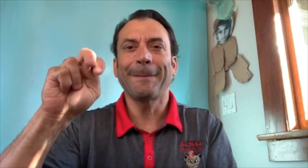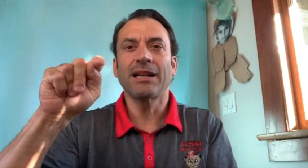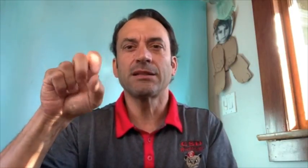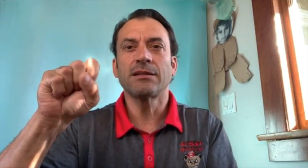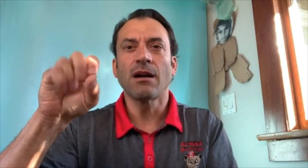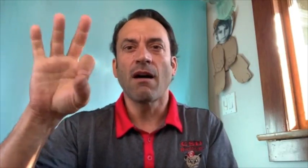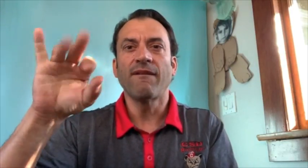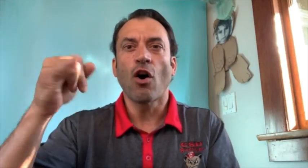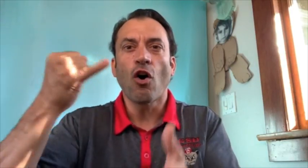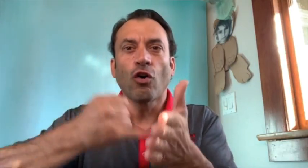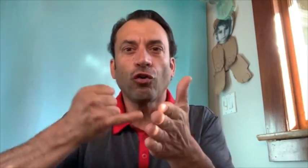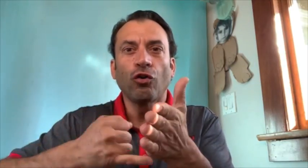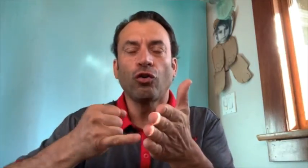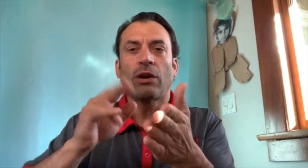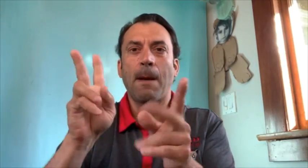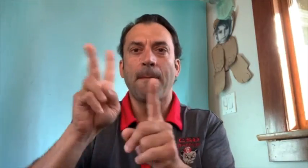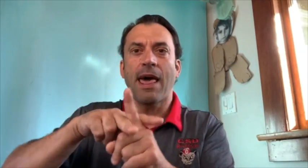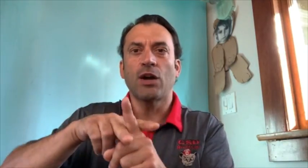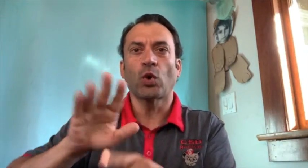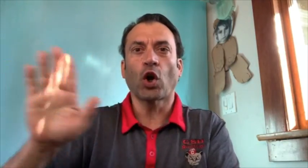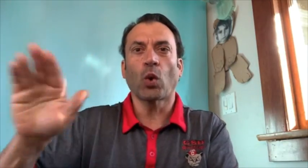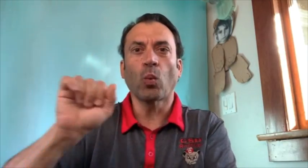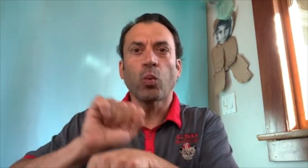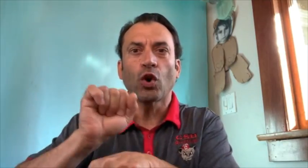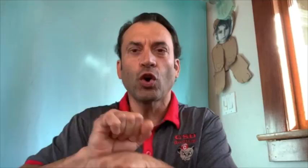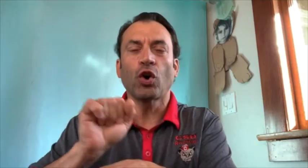all Seven elements to their